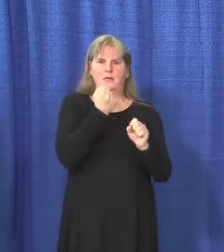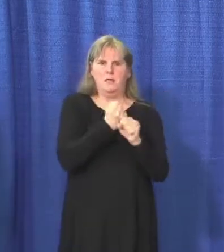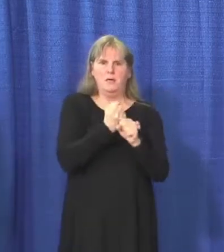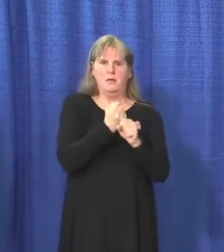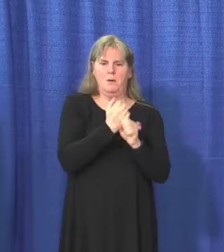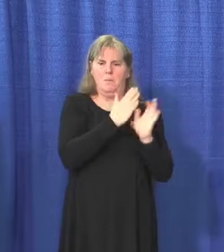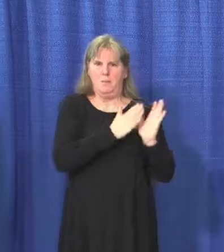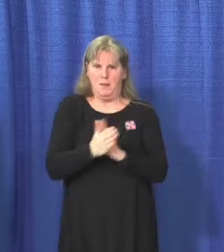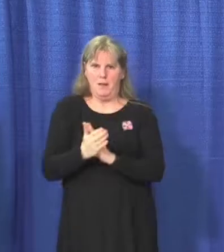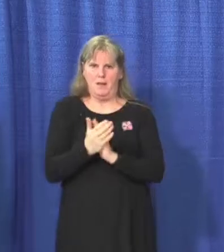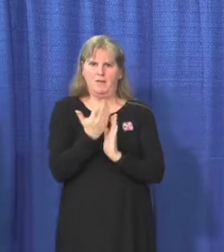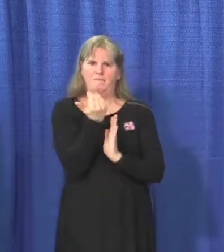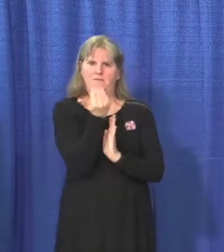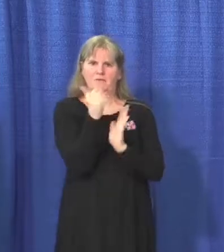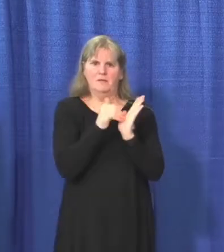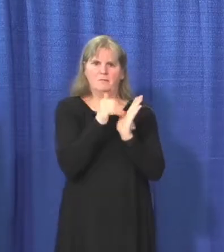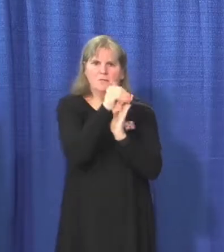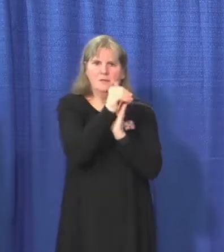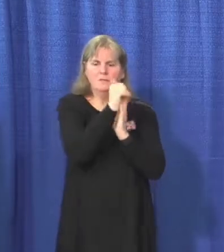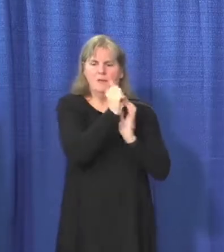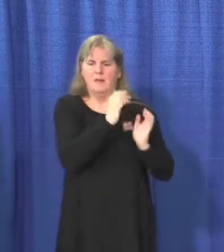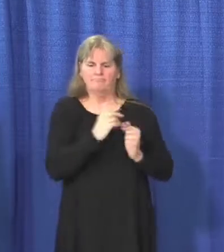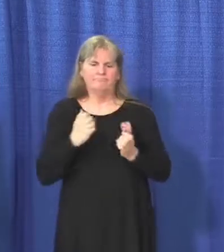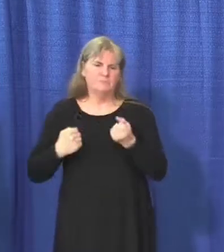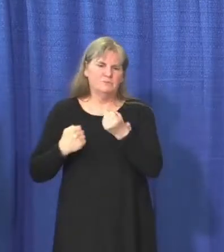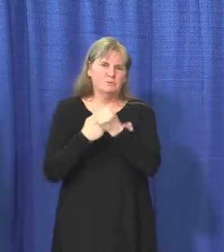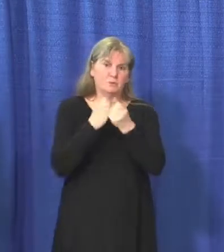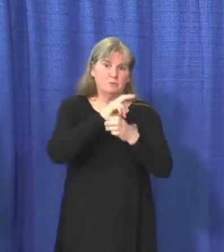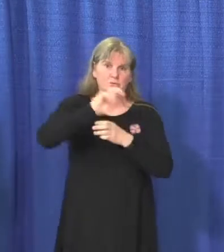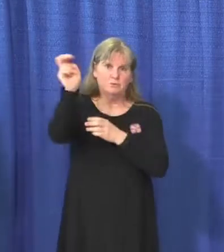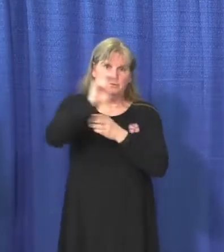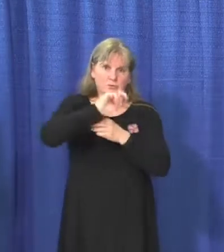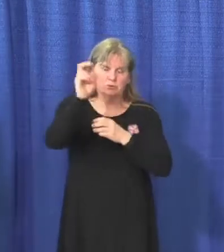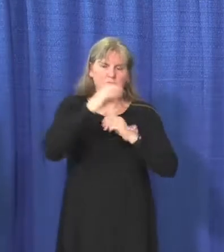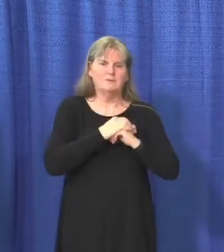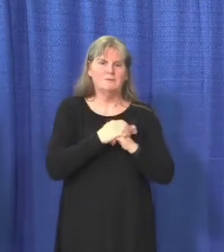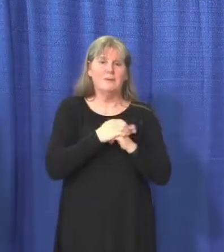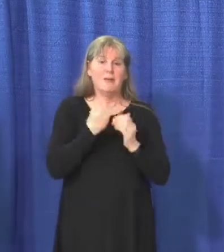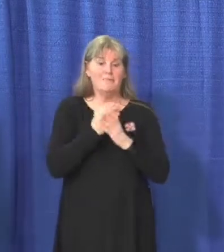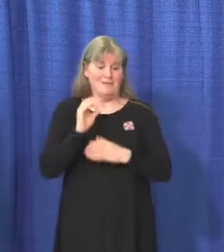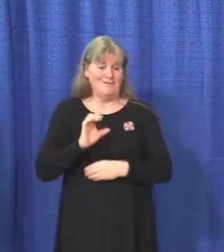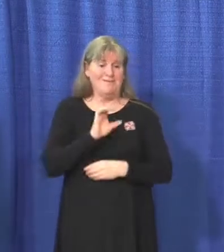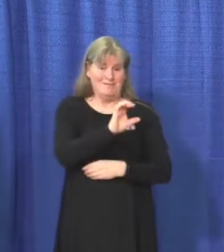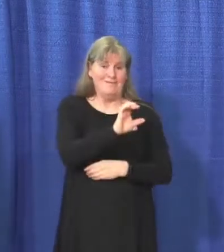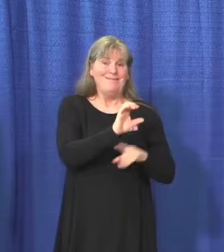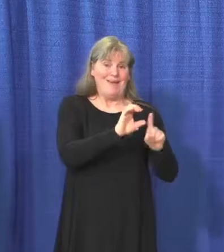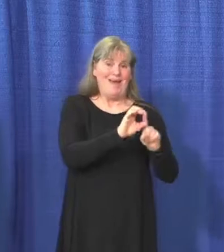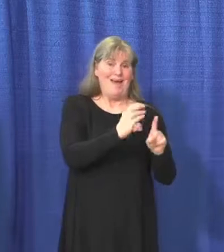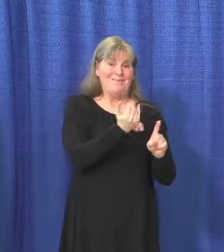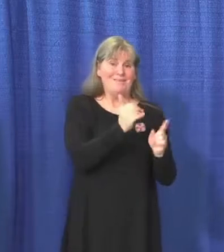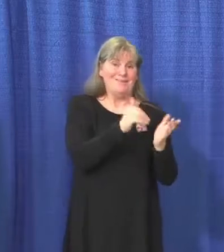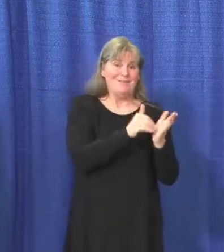the sector. This funding is in addition to our main tourism budget of $13 million.